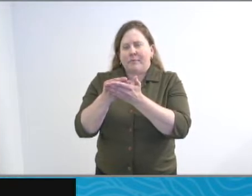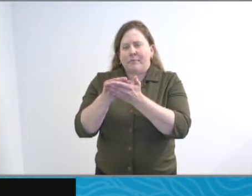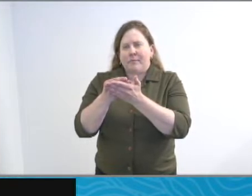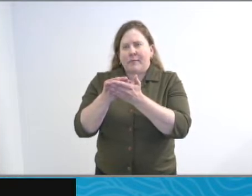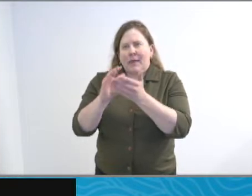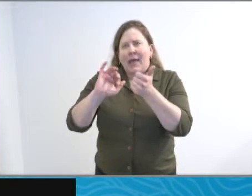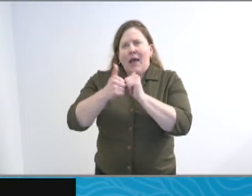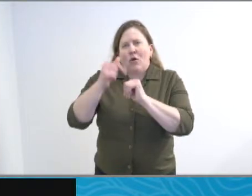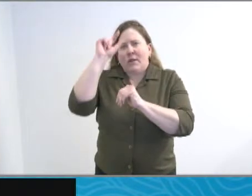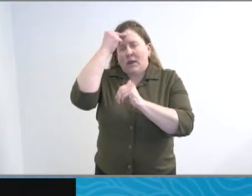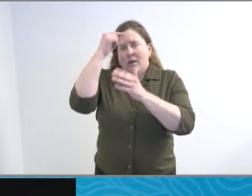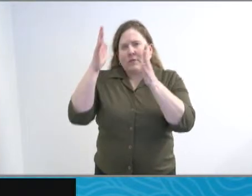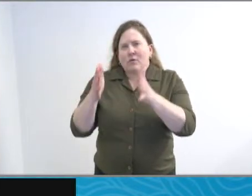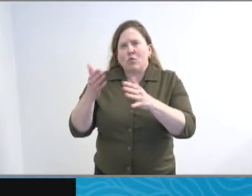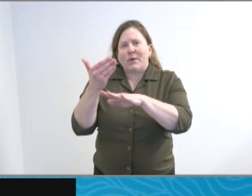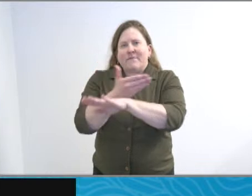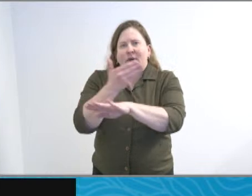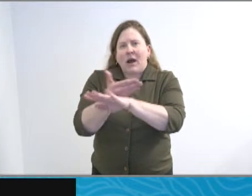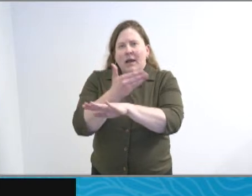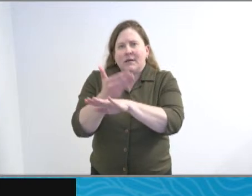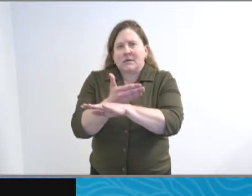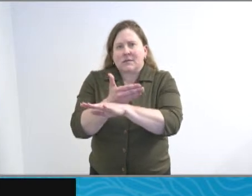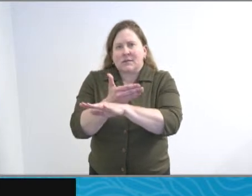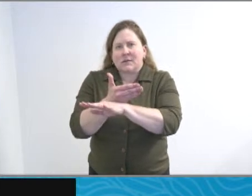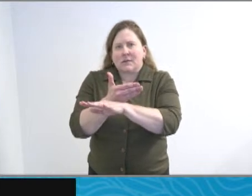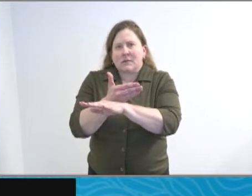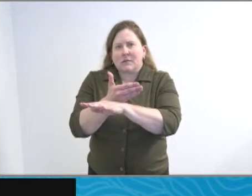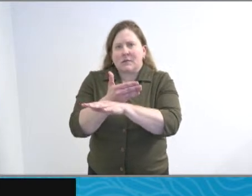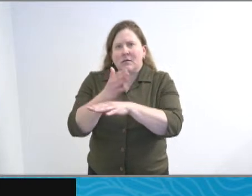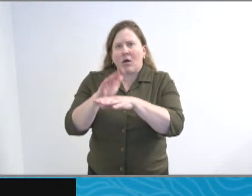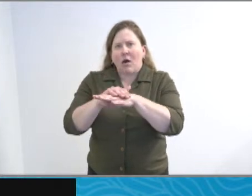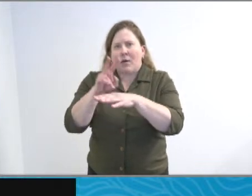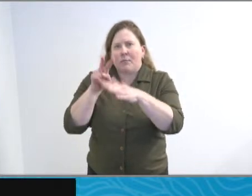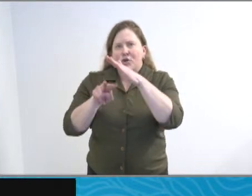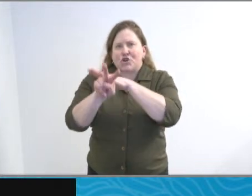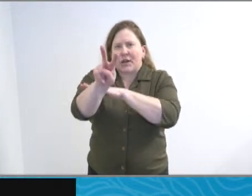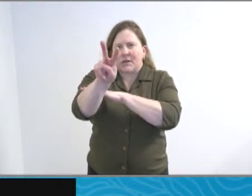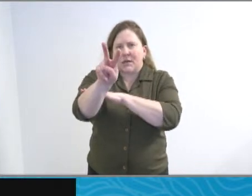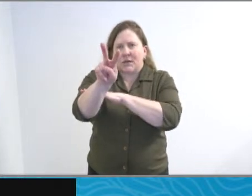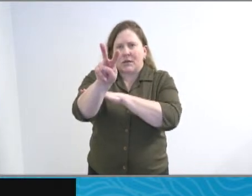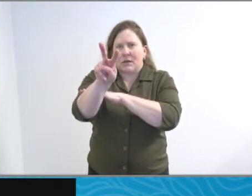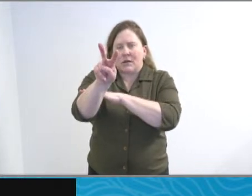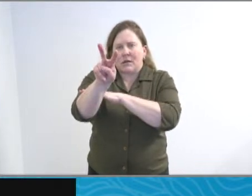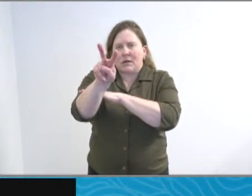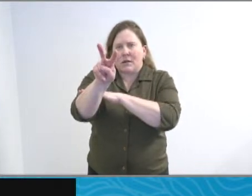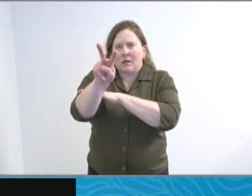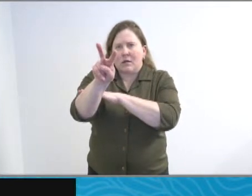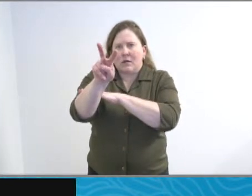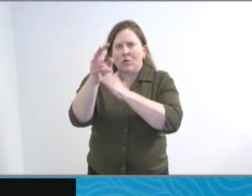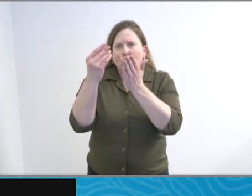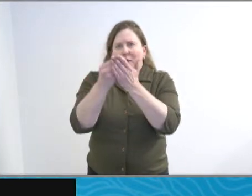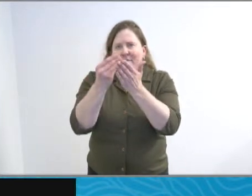to revise based on those projected revenues. Right now we're getting some mixed messages.